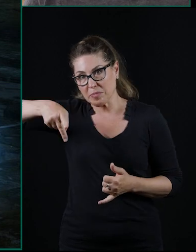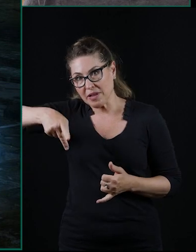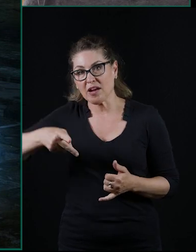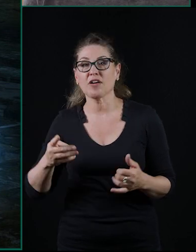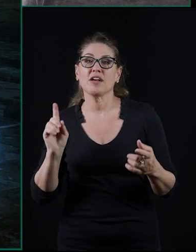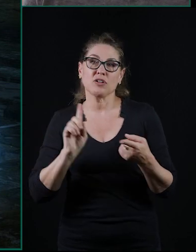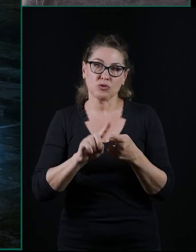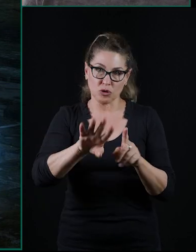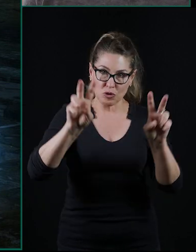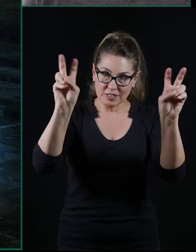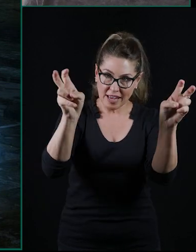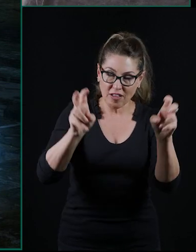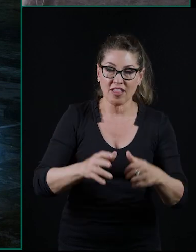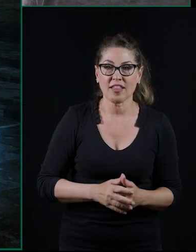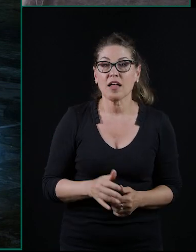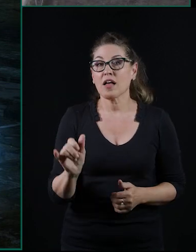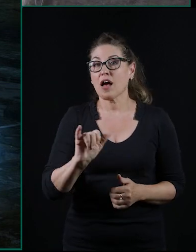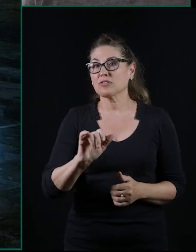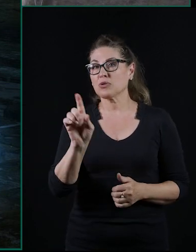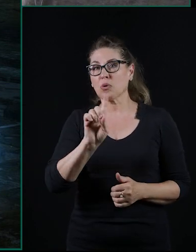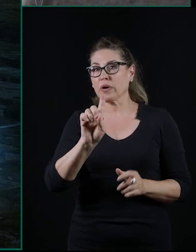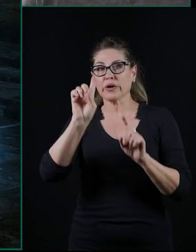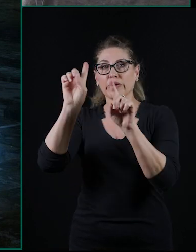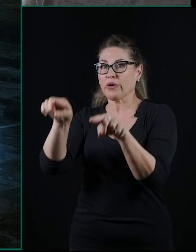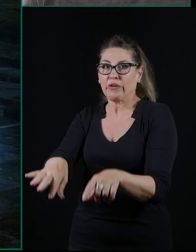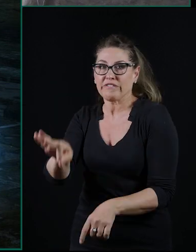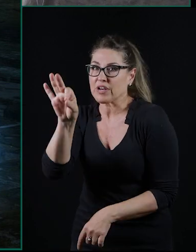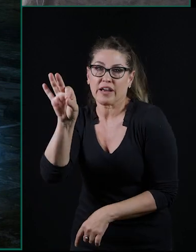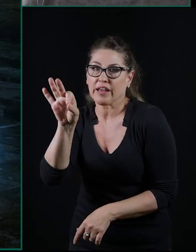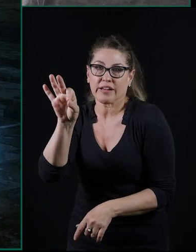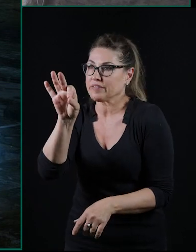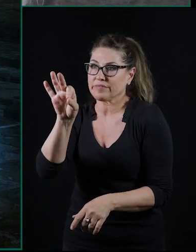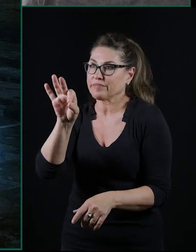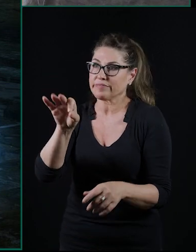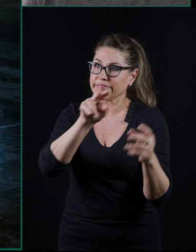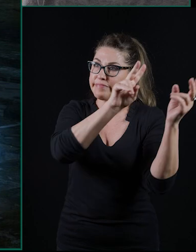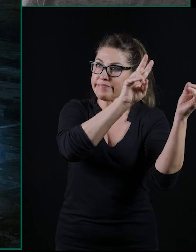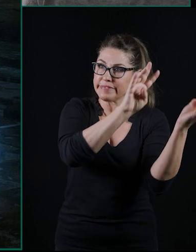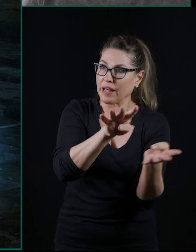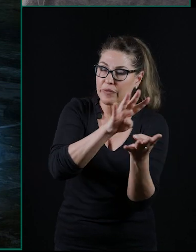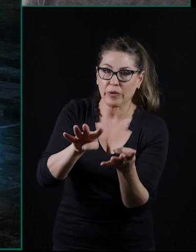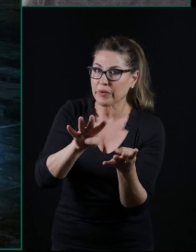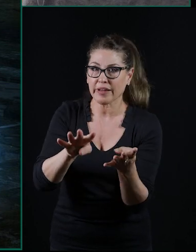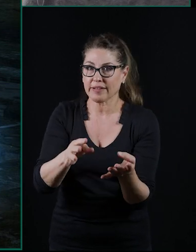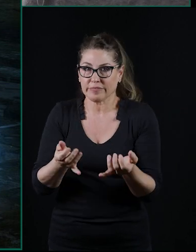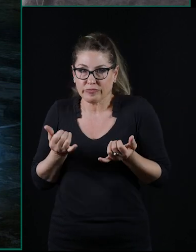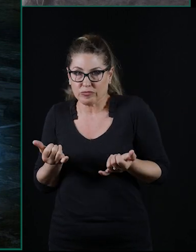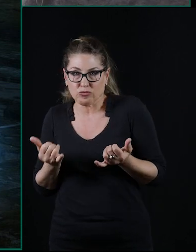as well as where to go for getting set up and downloading the latest versions of PlayFab Party.